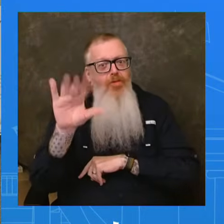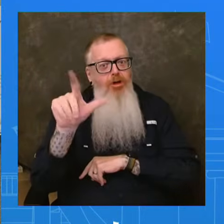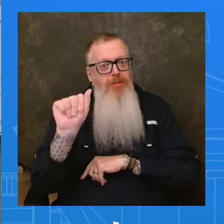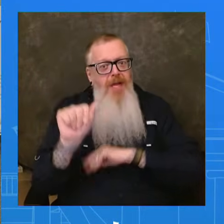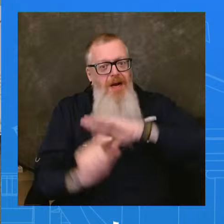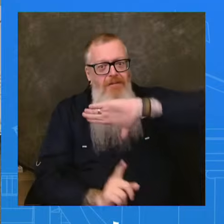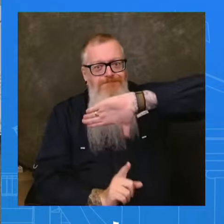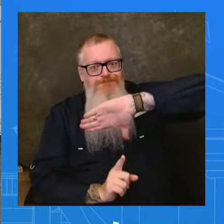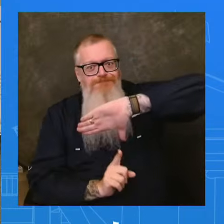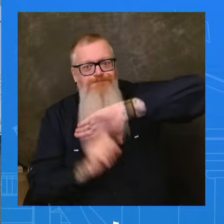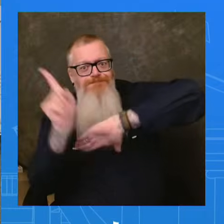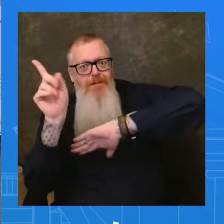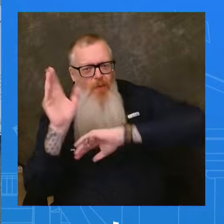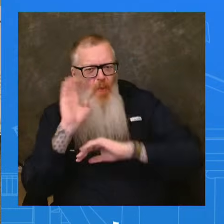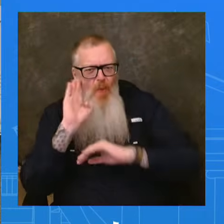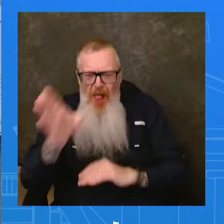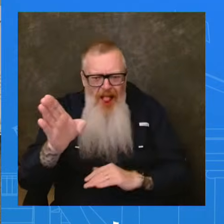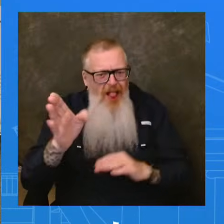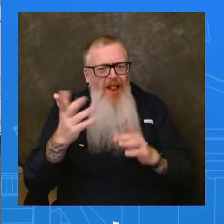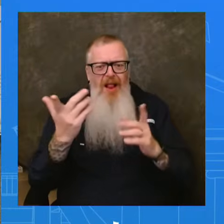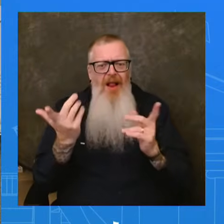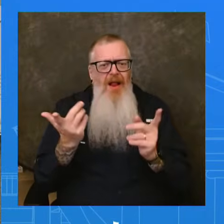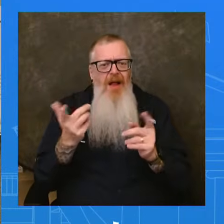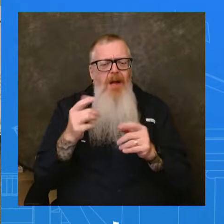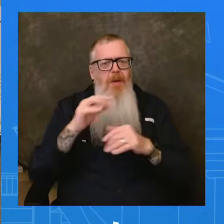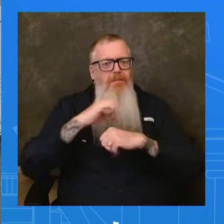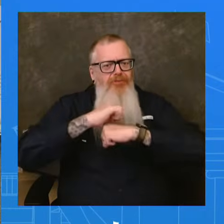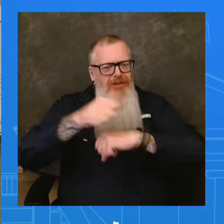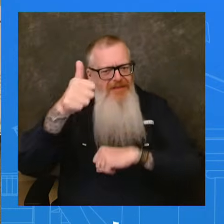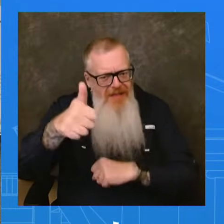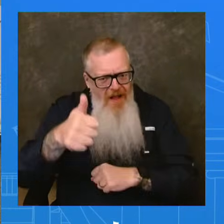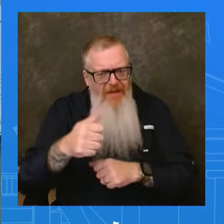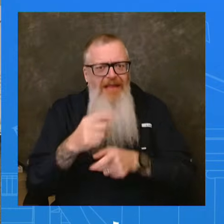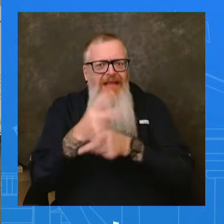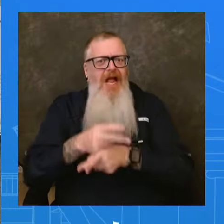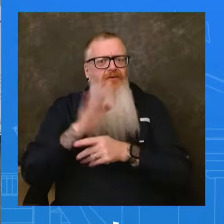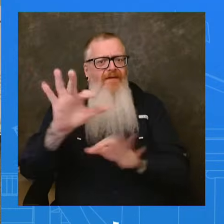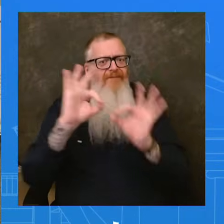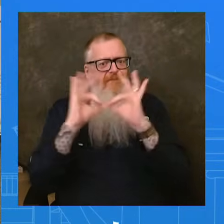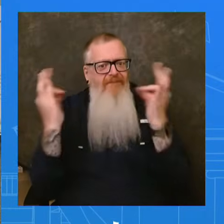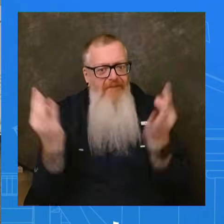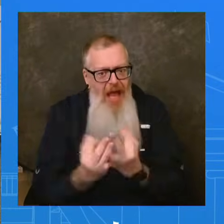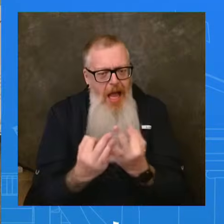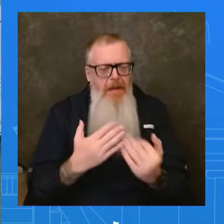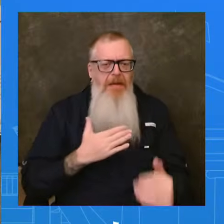We do not need to lose any lives as a result of this storm. We have the time to prepare.